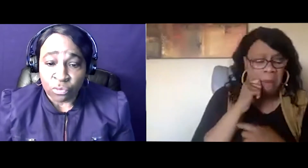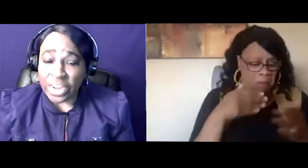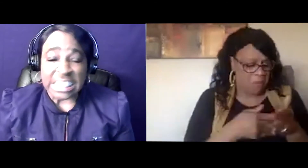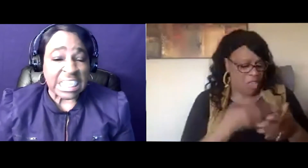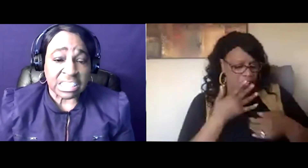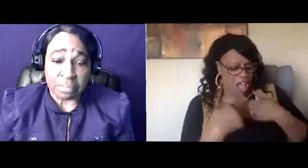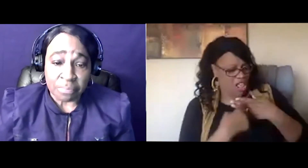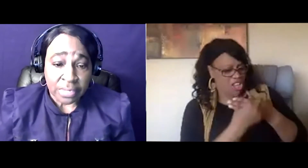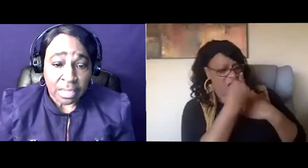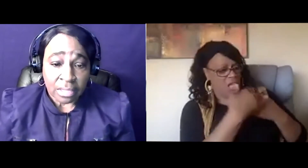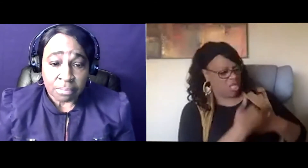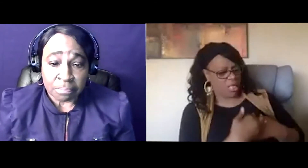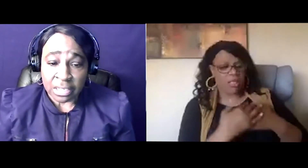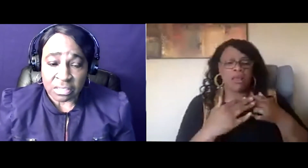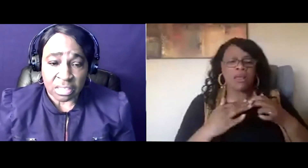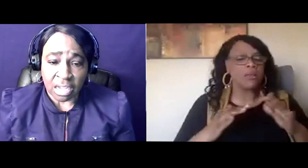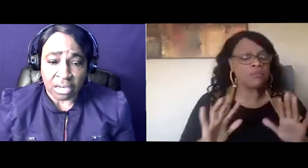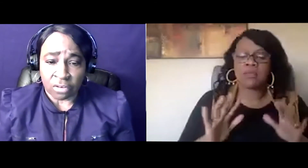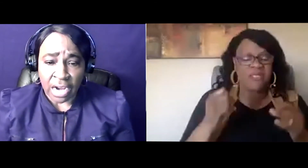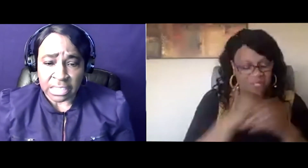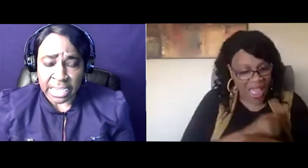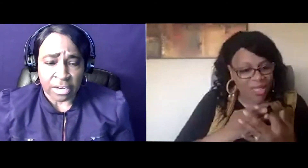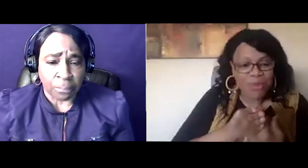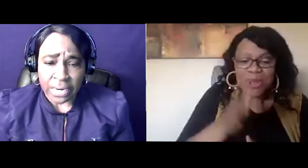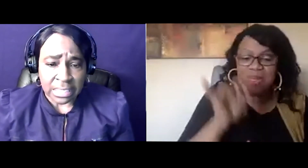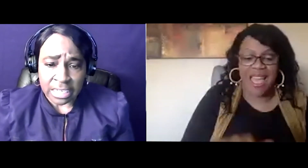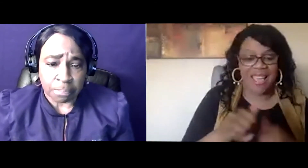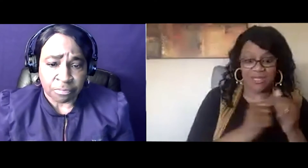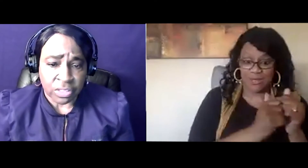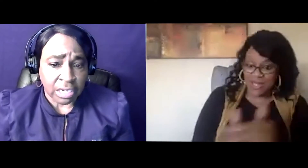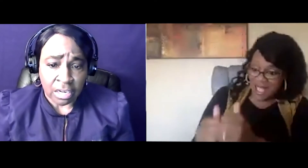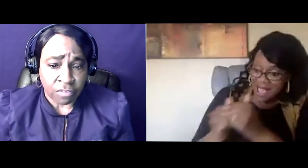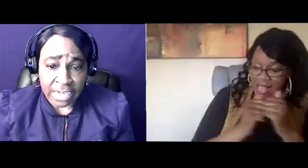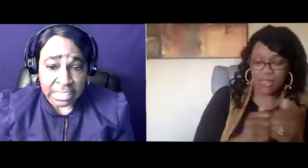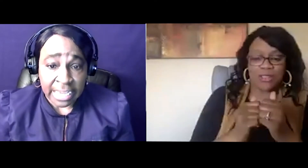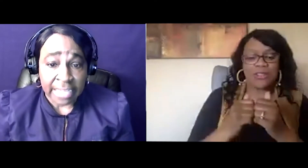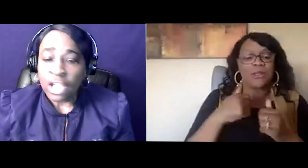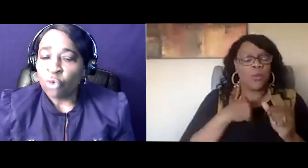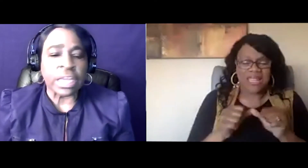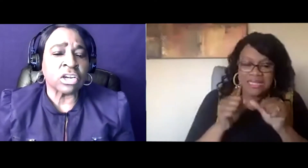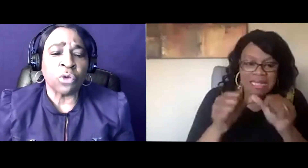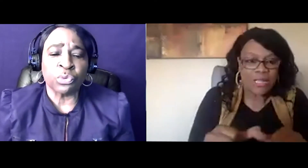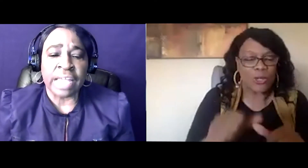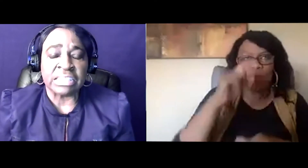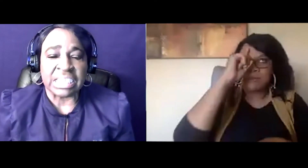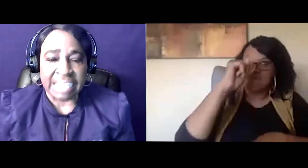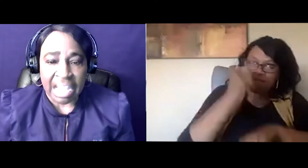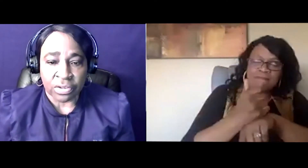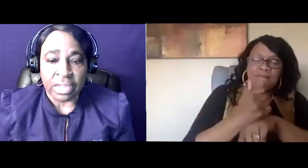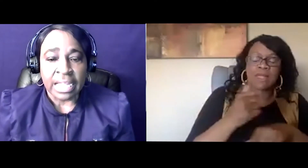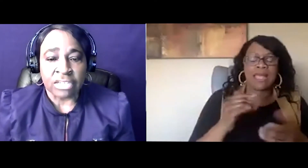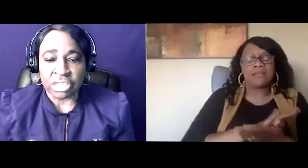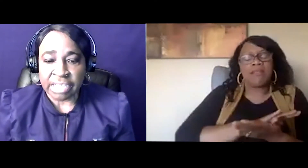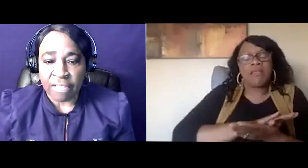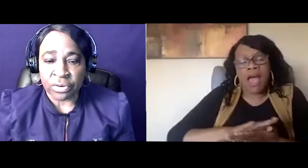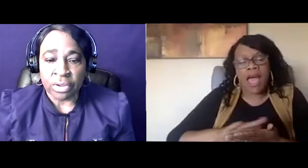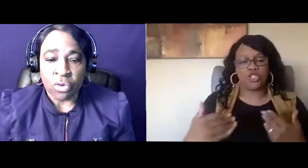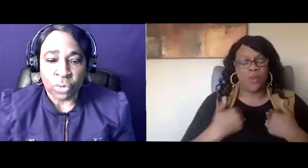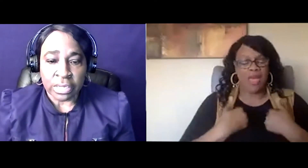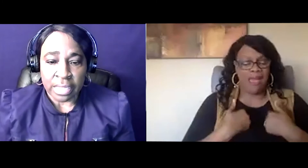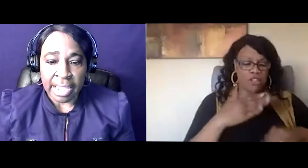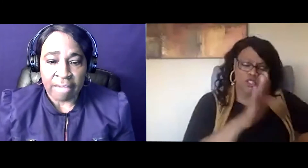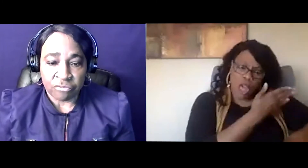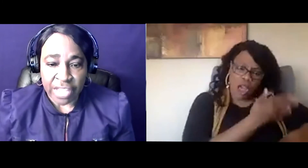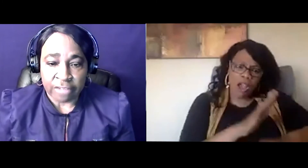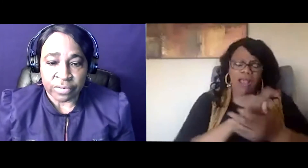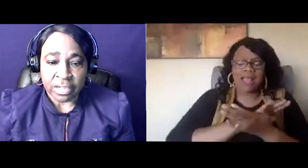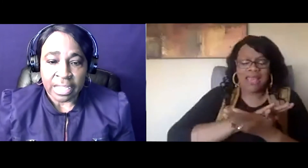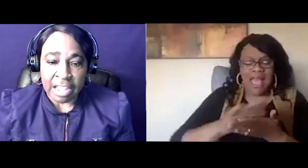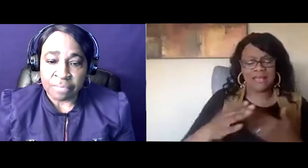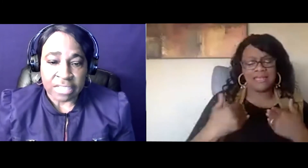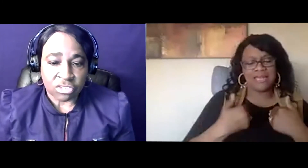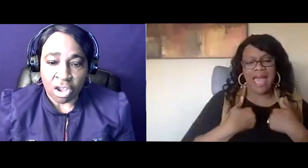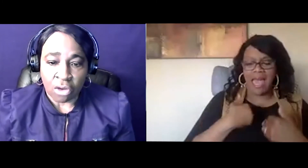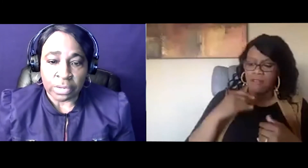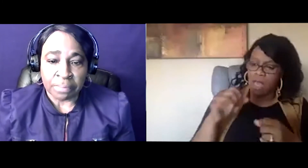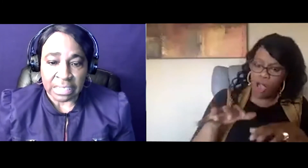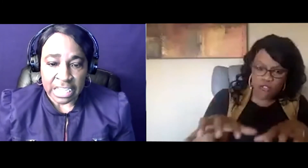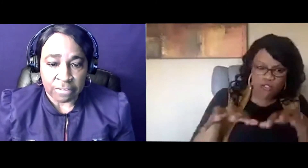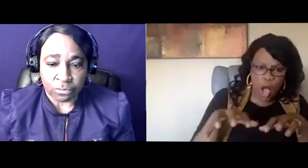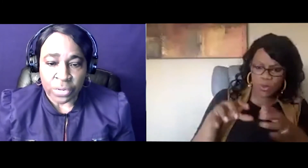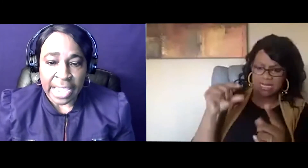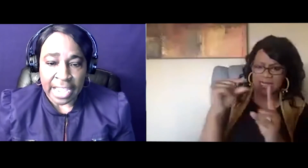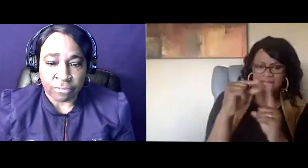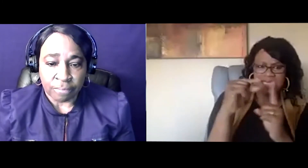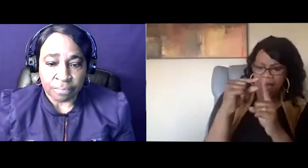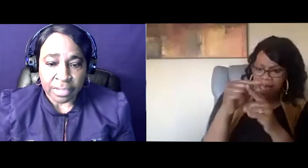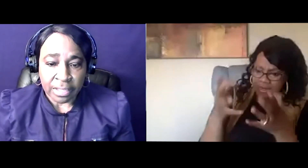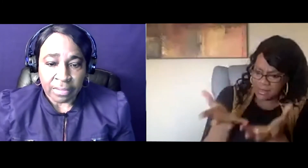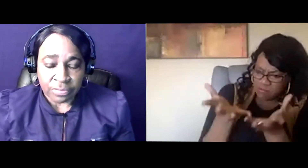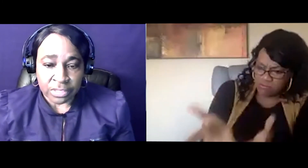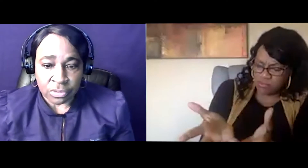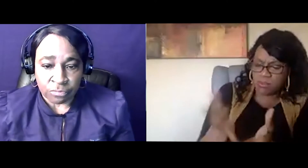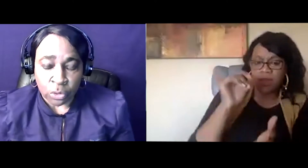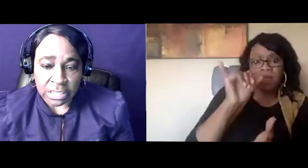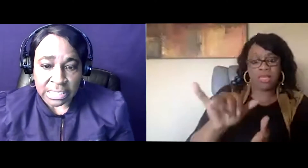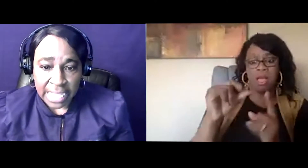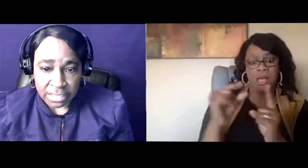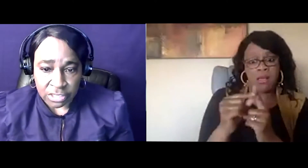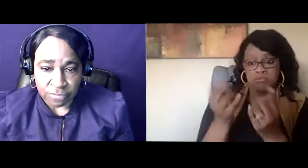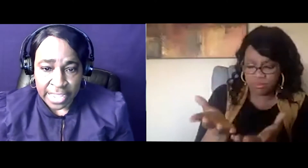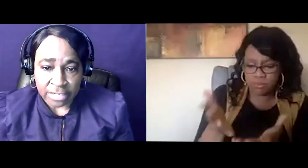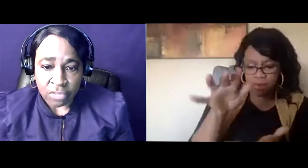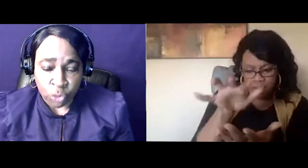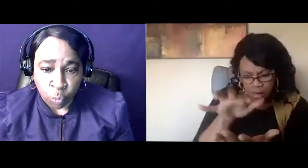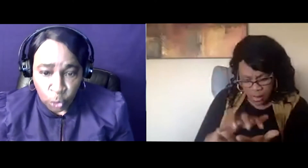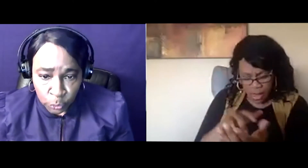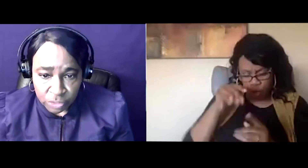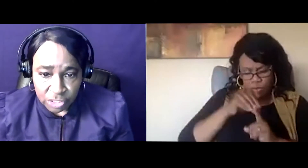Racism, because of the color of our skin oppressing us, for the color of our skin, we can go through that together, and together we have faith in that song. We believe we have that frozen text of that, the words